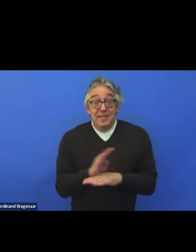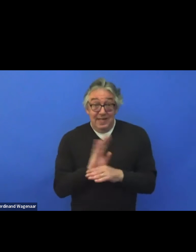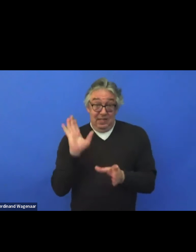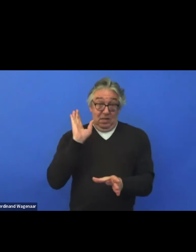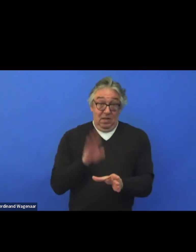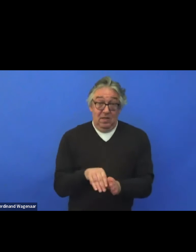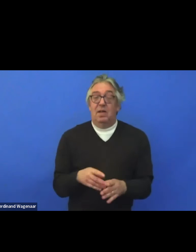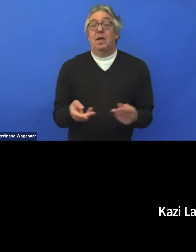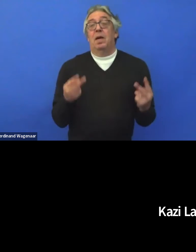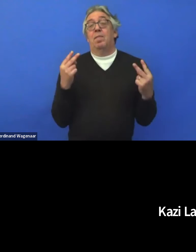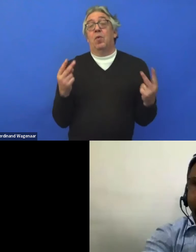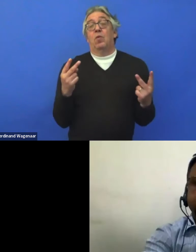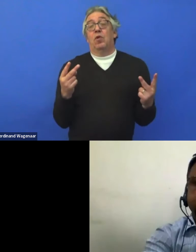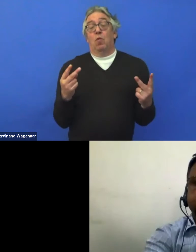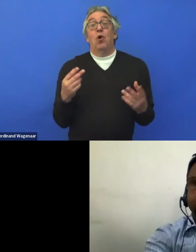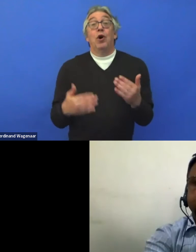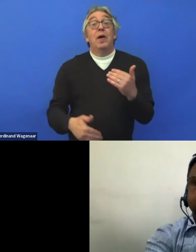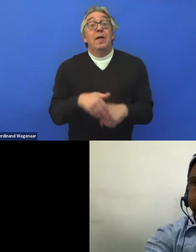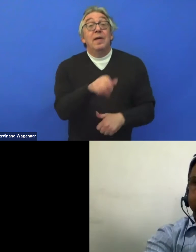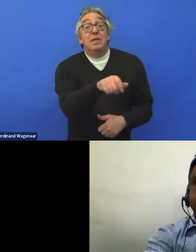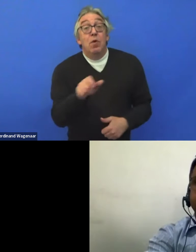persons with disabilities in work.